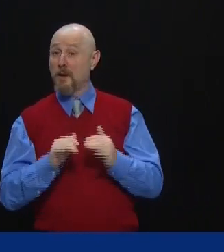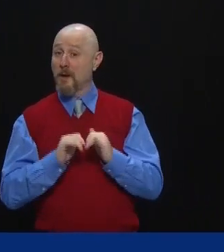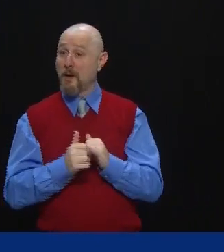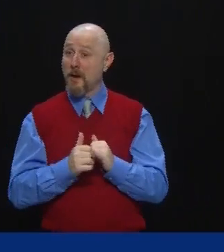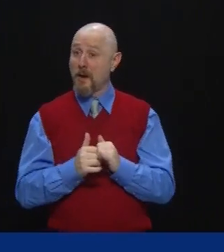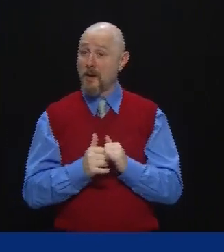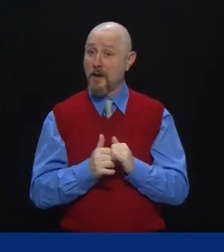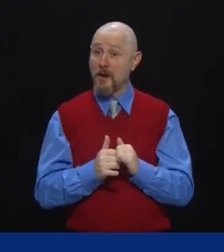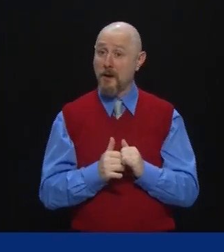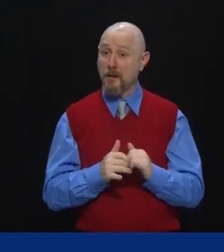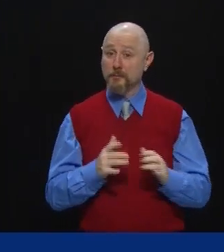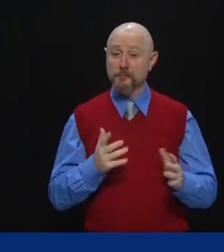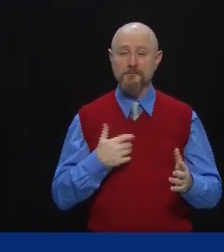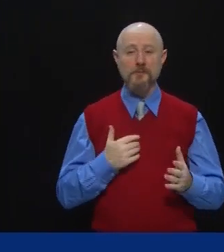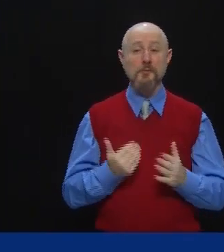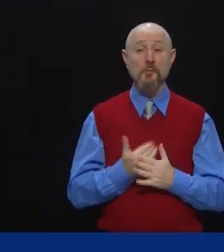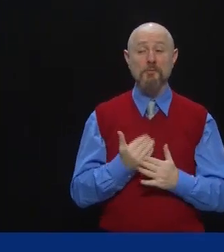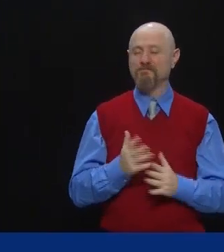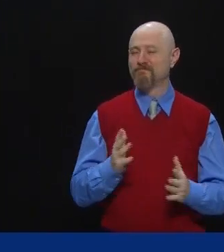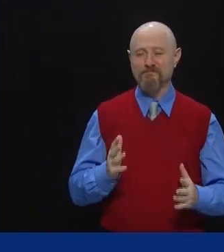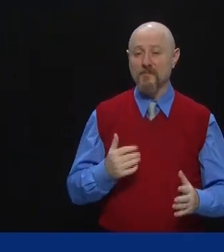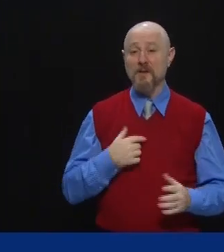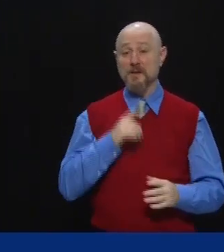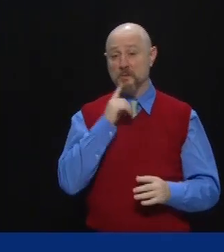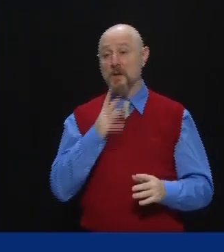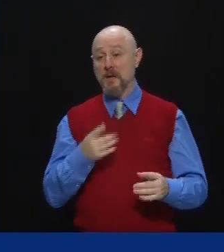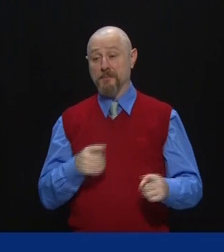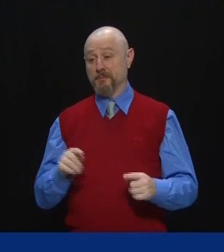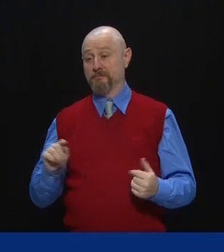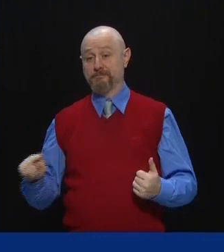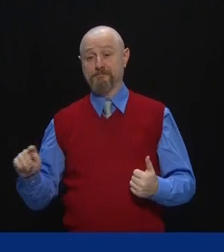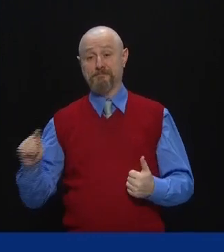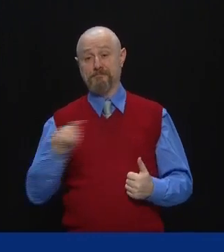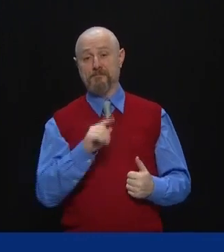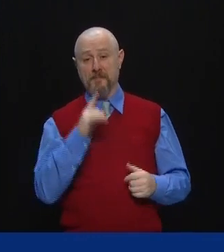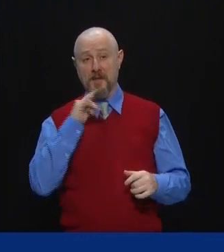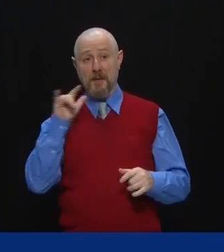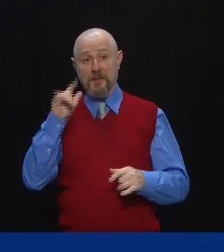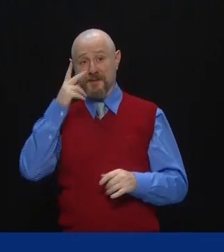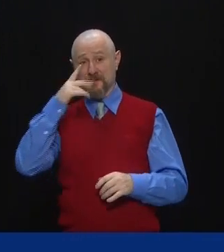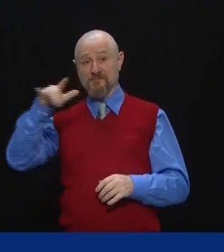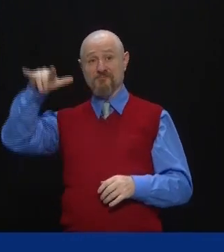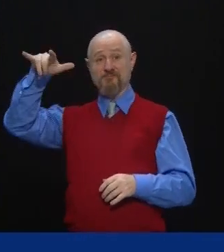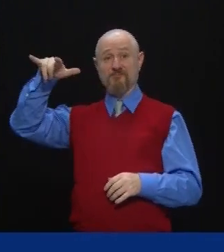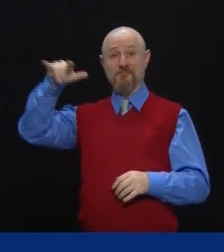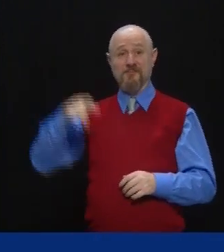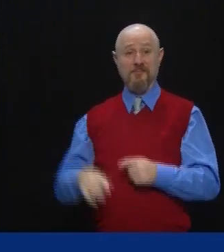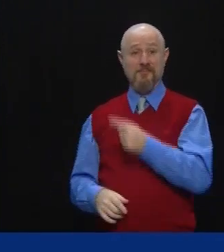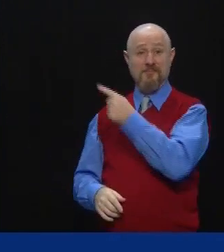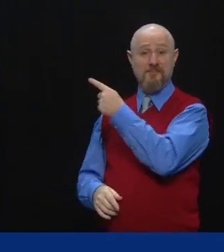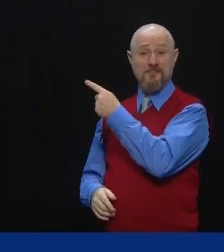KIDS IN SCHOOL. OKAY. HOW ARE WE DOING THAT? THIS IS NOT NEW. BUT IT'S NOW ACTUALLY HAPPENING.